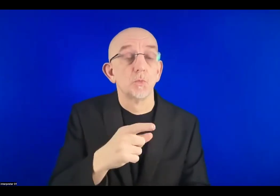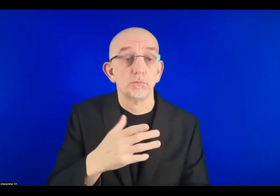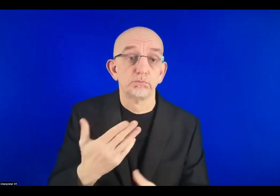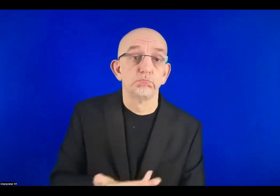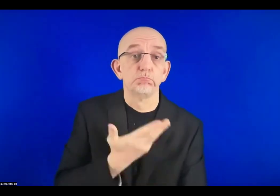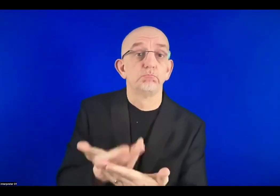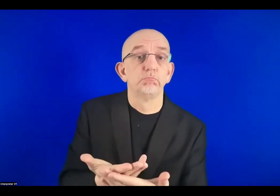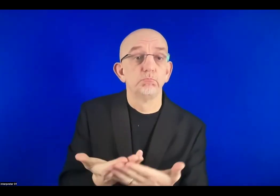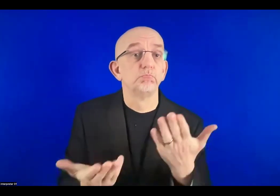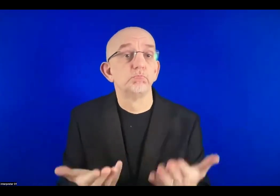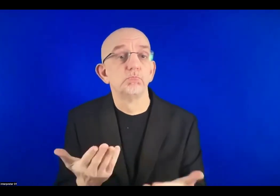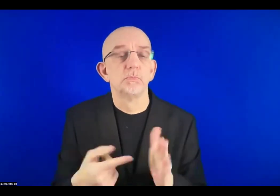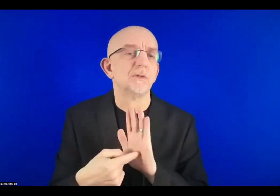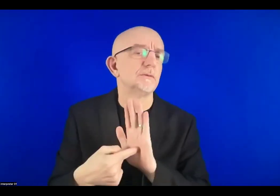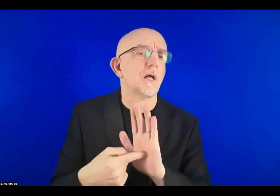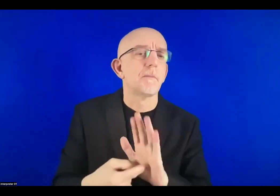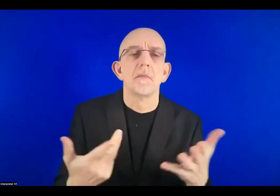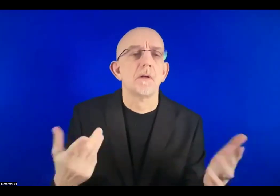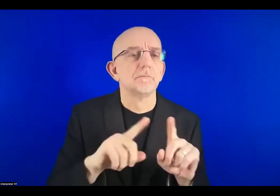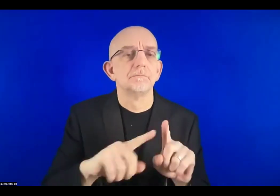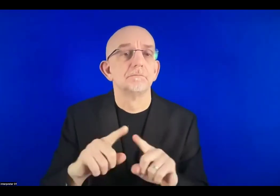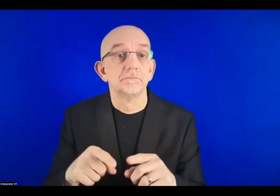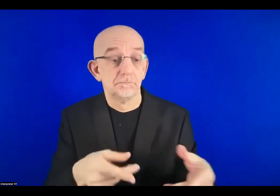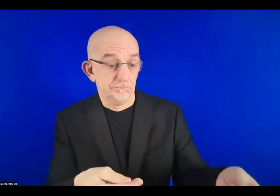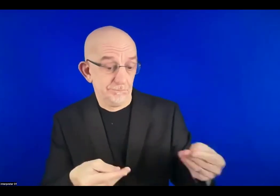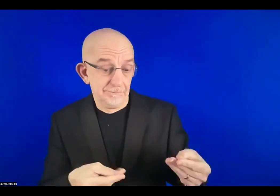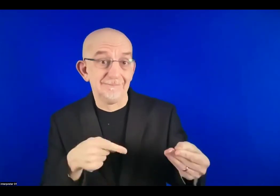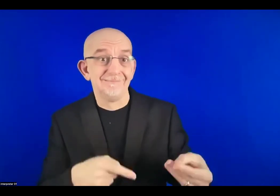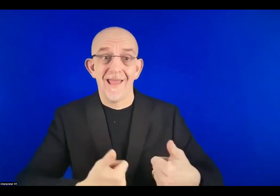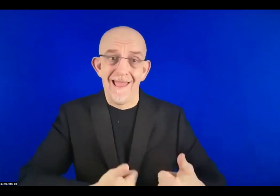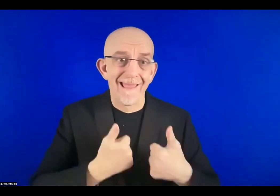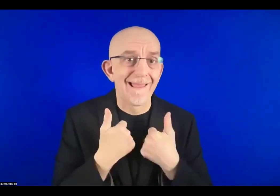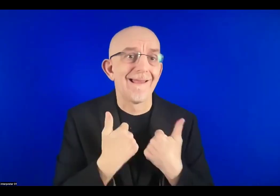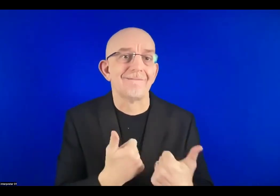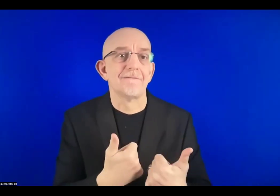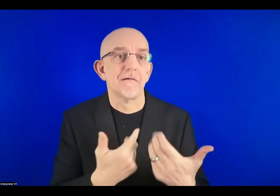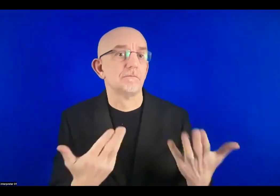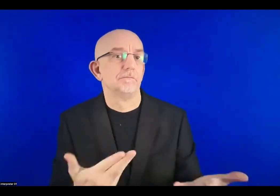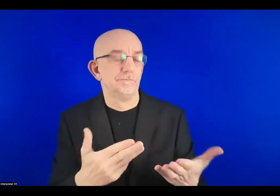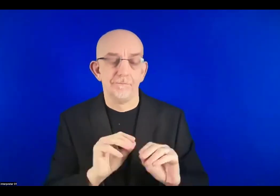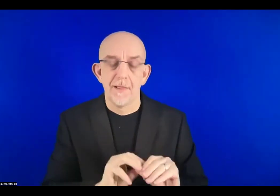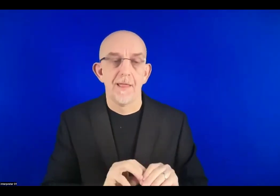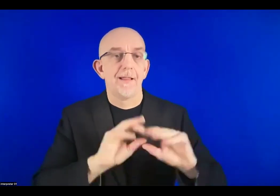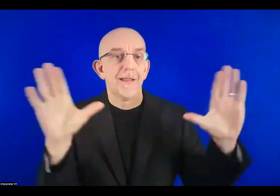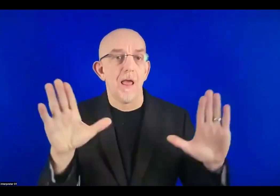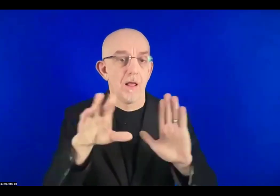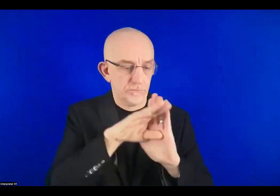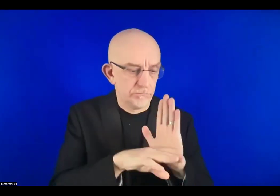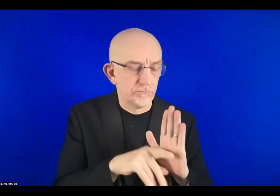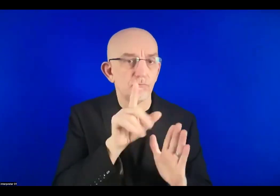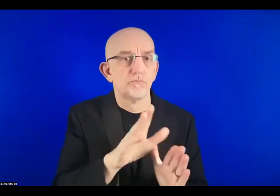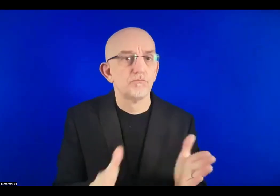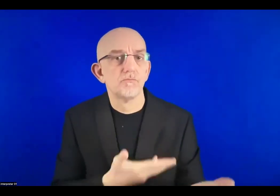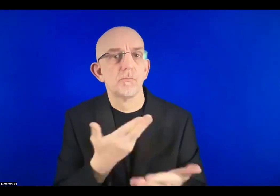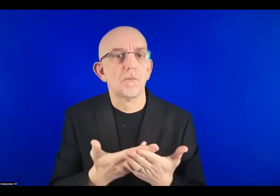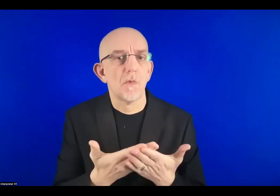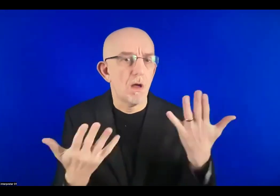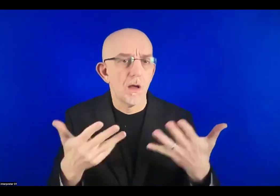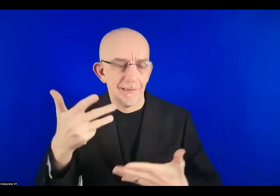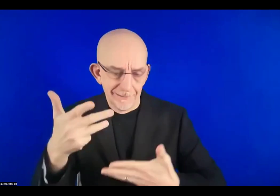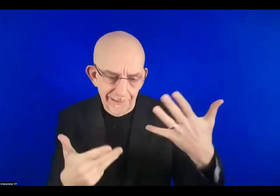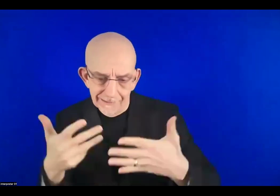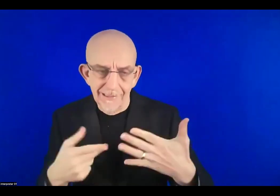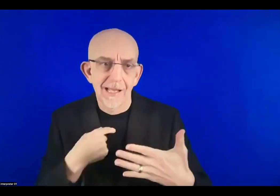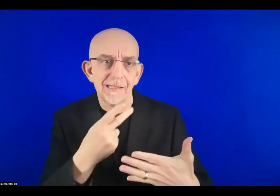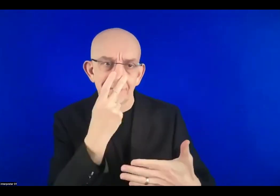that you find will progress our knowledge in these areas. So the areas I mentioned